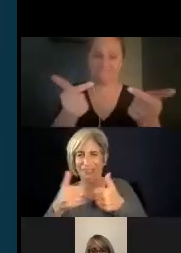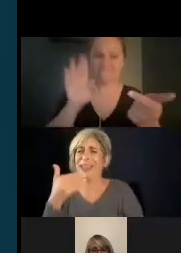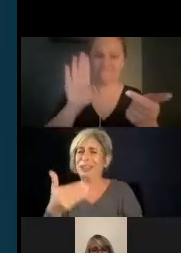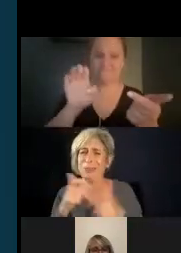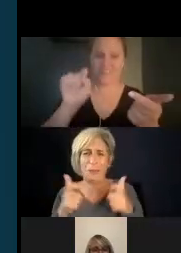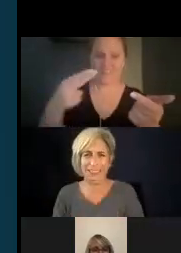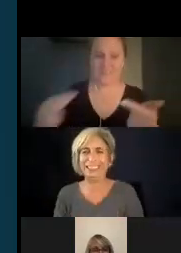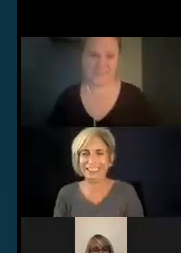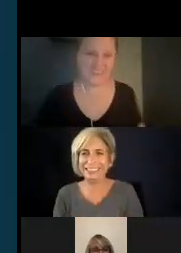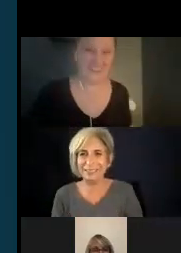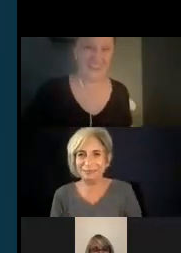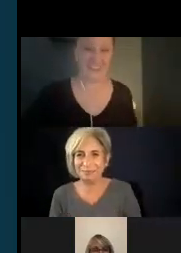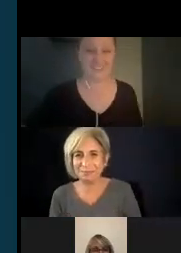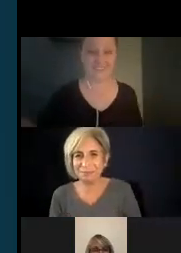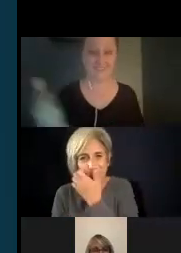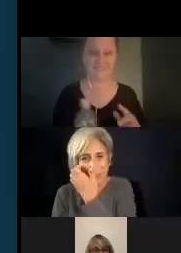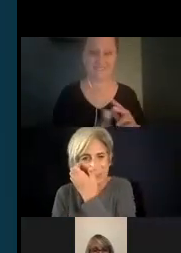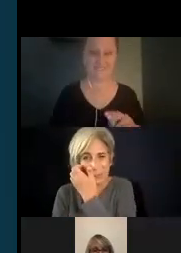saw that.